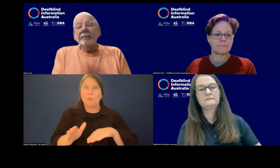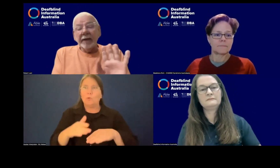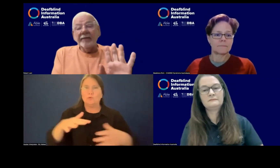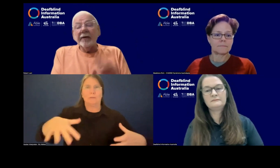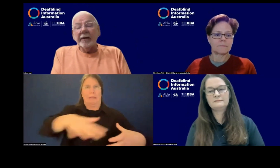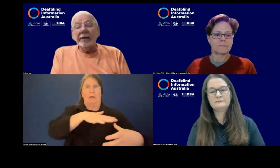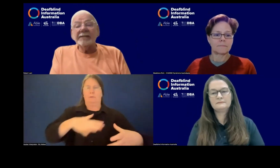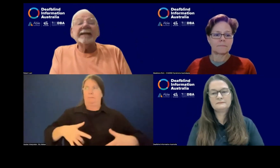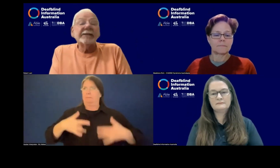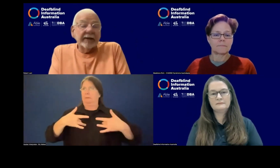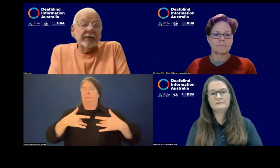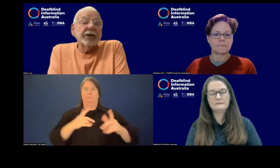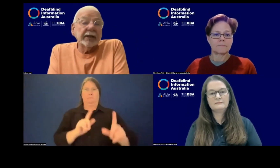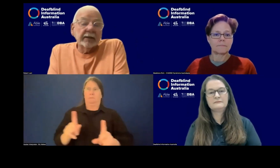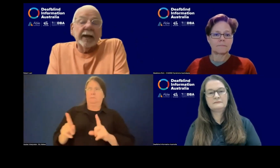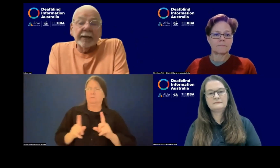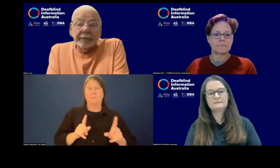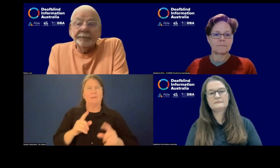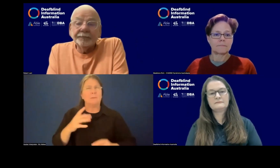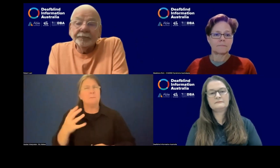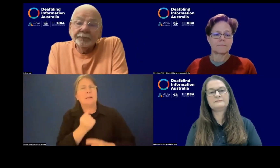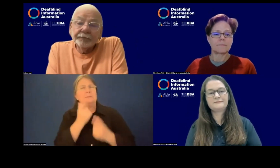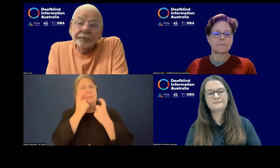And be very sensitive and gentle about them.